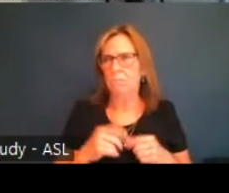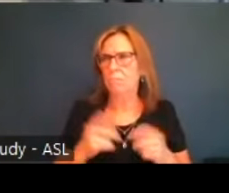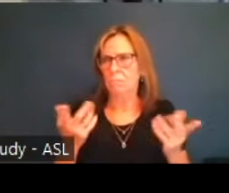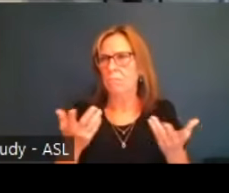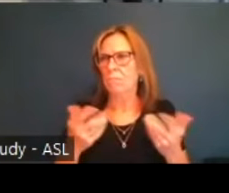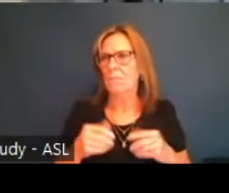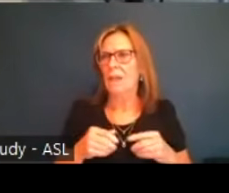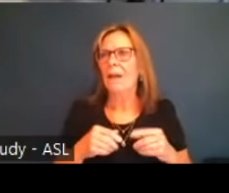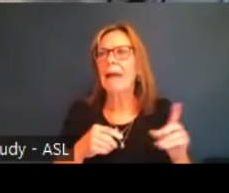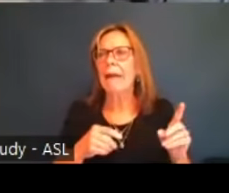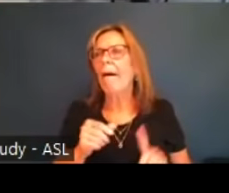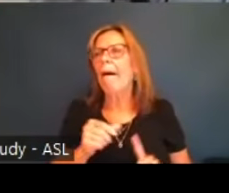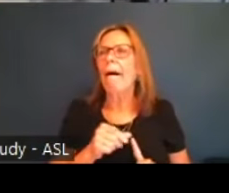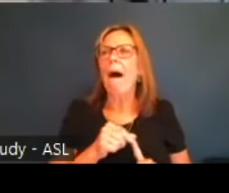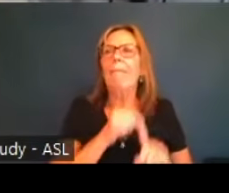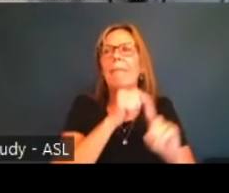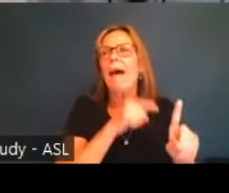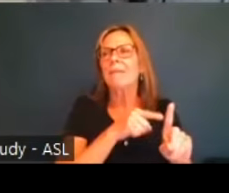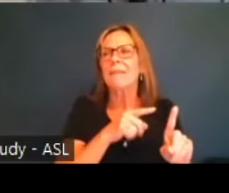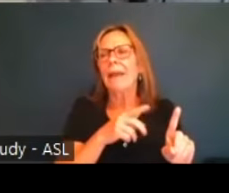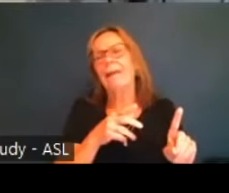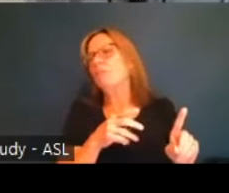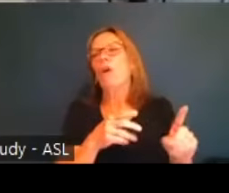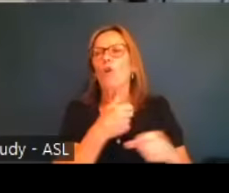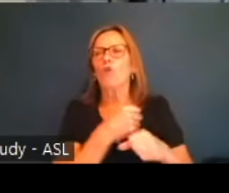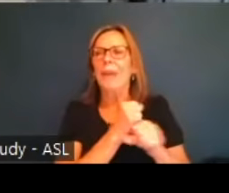where the person goes, But again, it's reserved for dogs